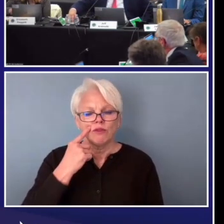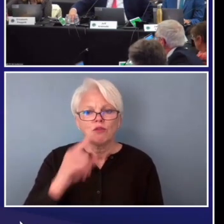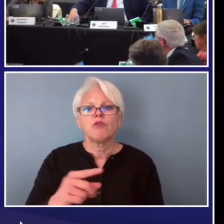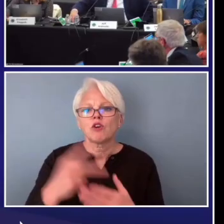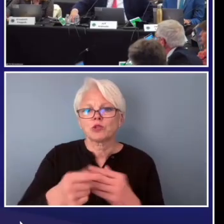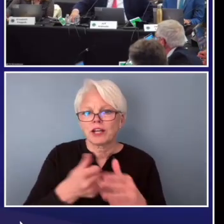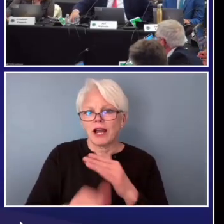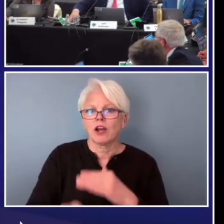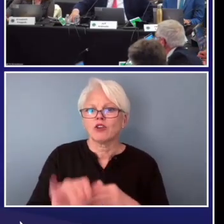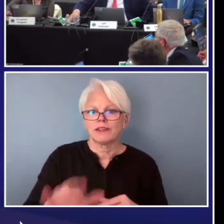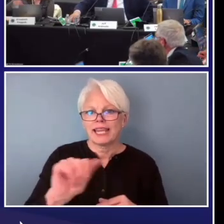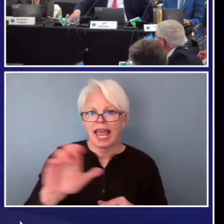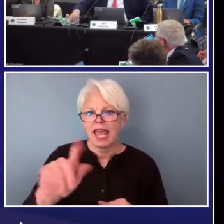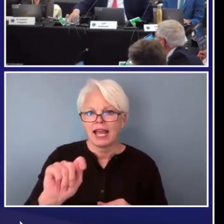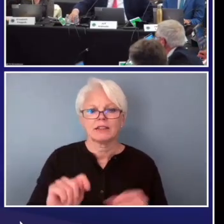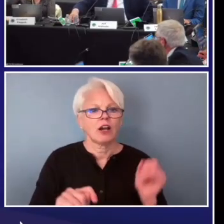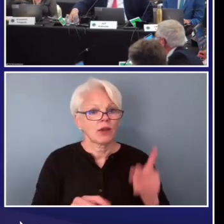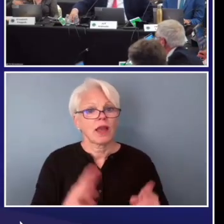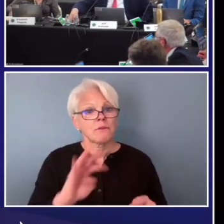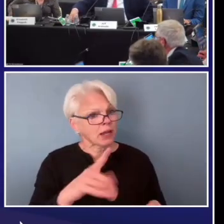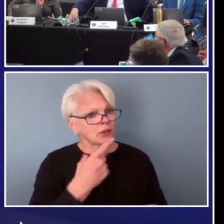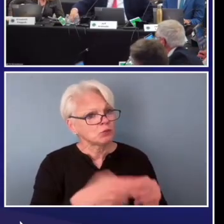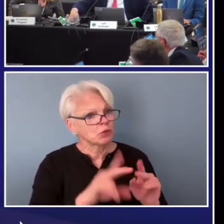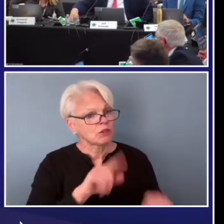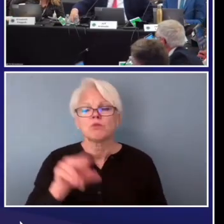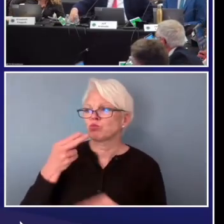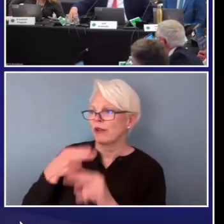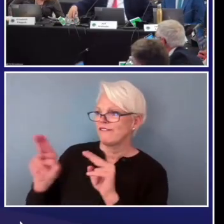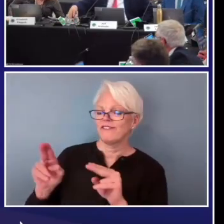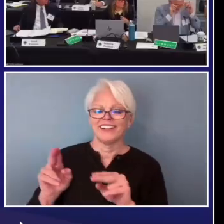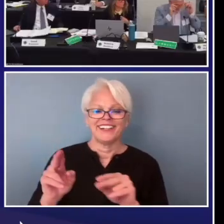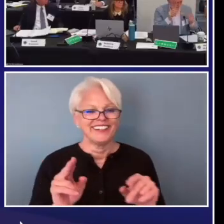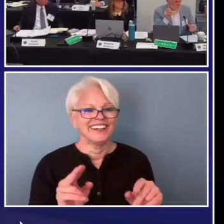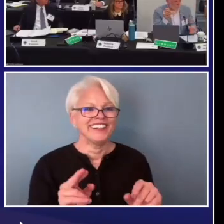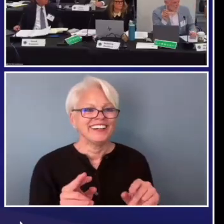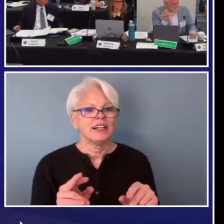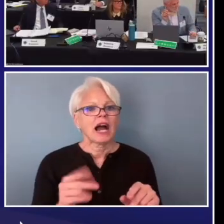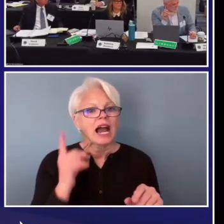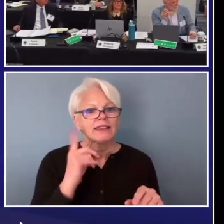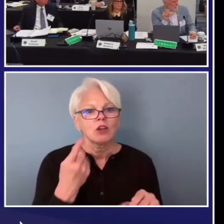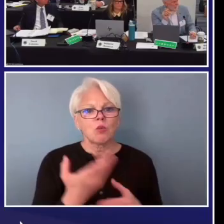Thank you, Beth Michael. Did you have a brief response to that? Brief. So I just think one of the things to be mindful of